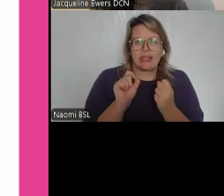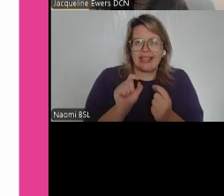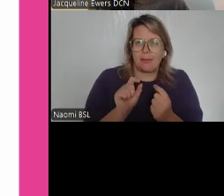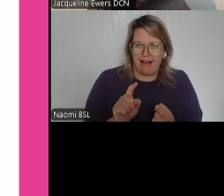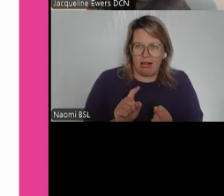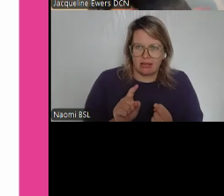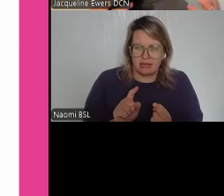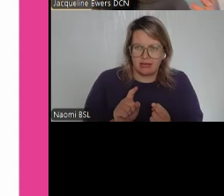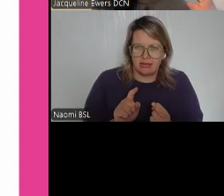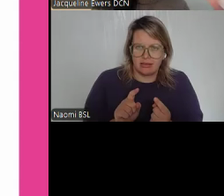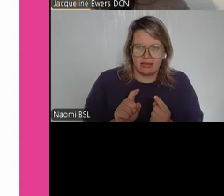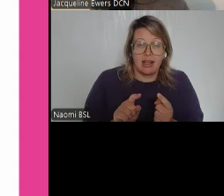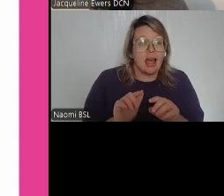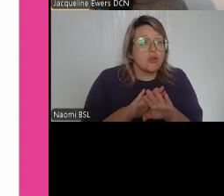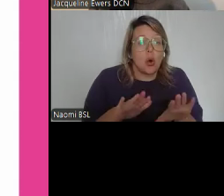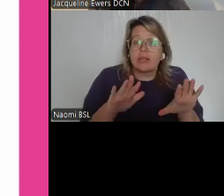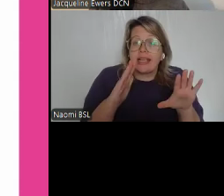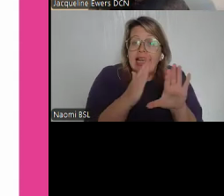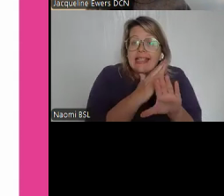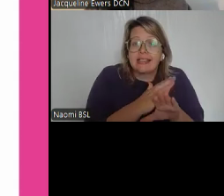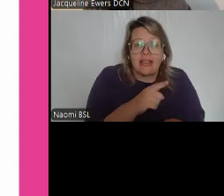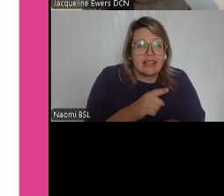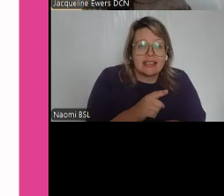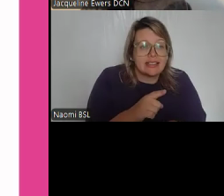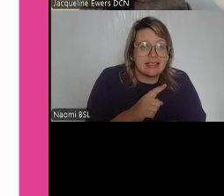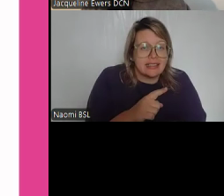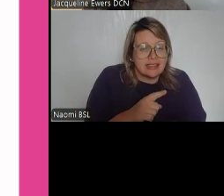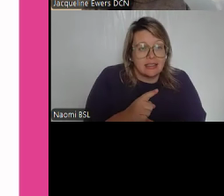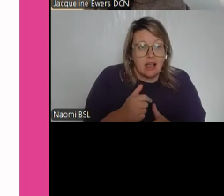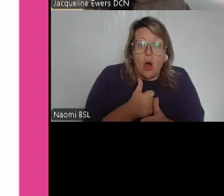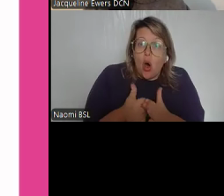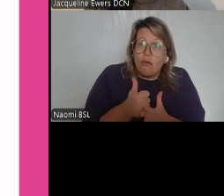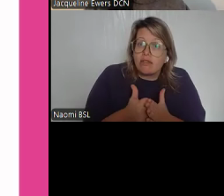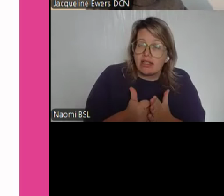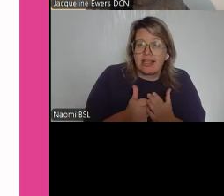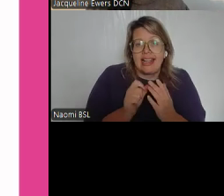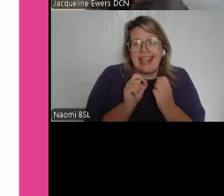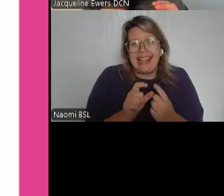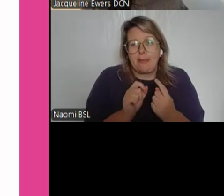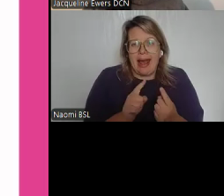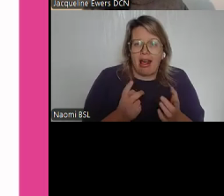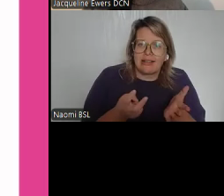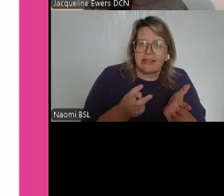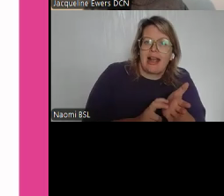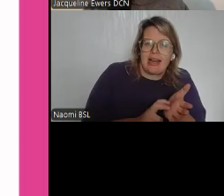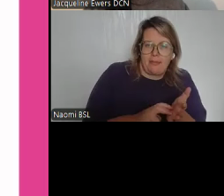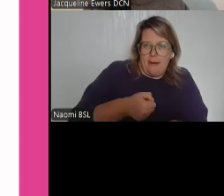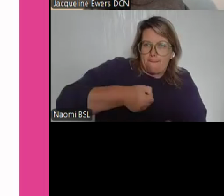The convention is often to put the email newsletter sign-up in the footer of your website.